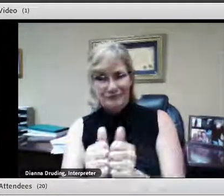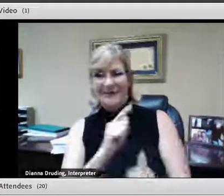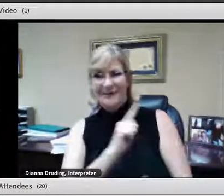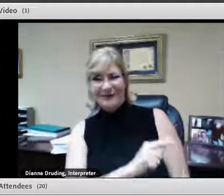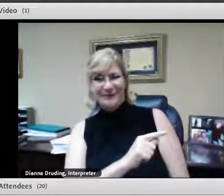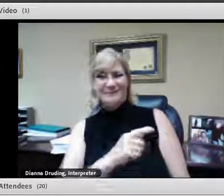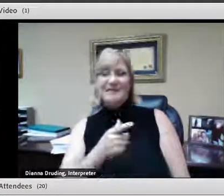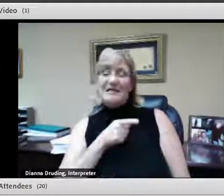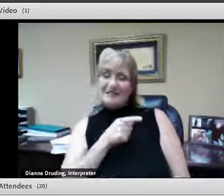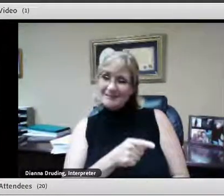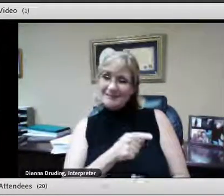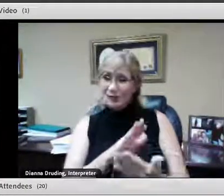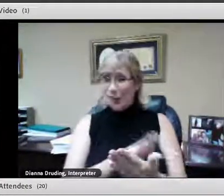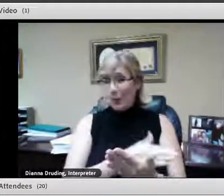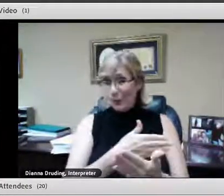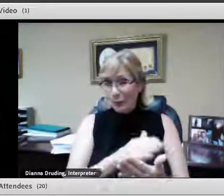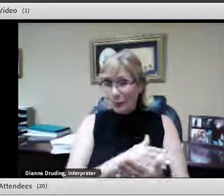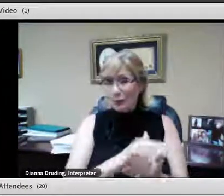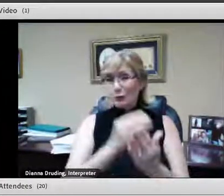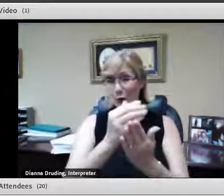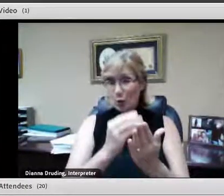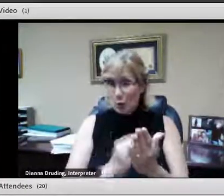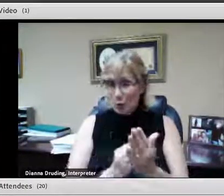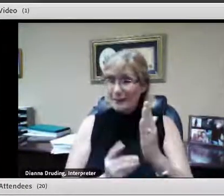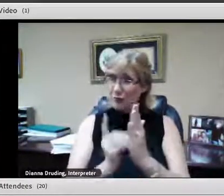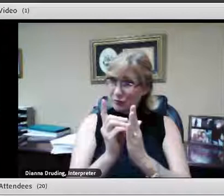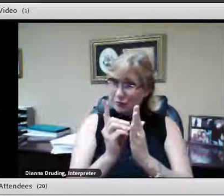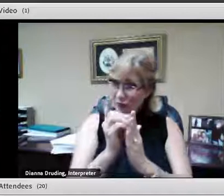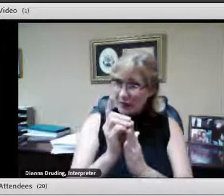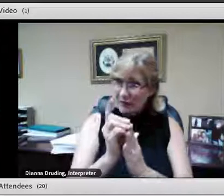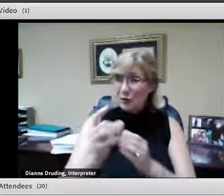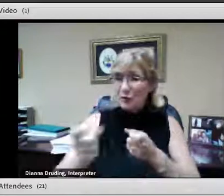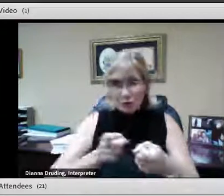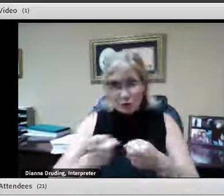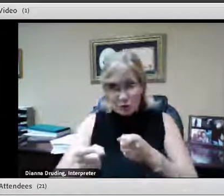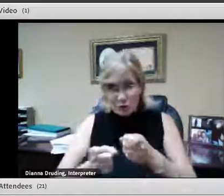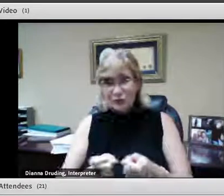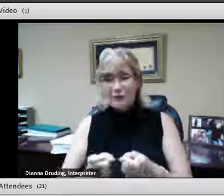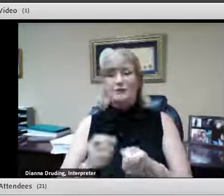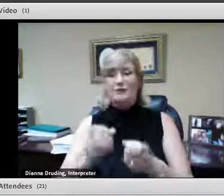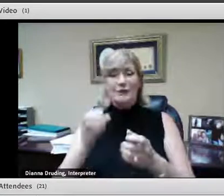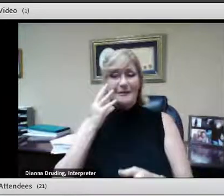Ryan: And she's a music curriculum and development and instruction expert.